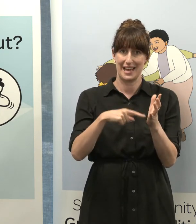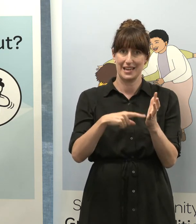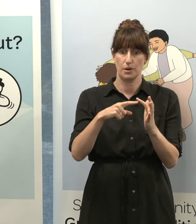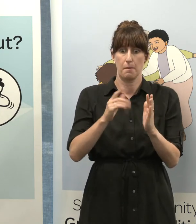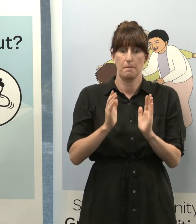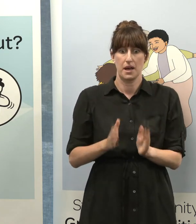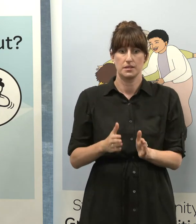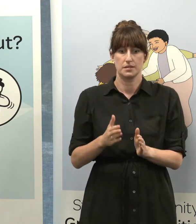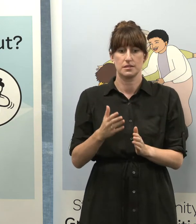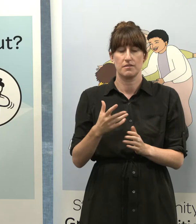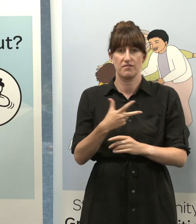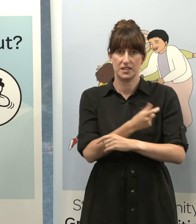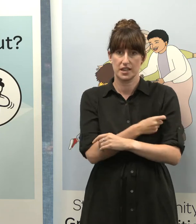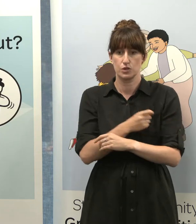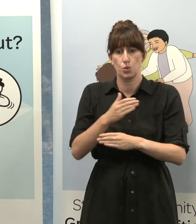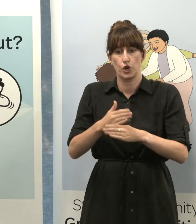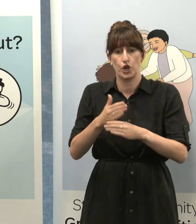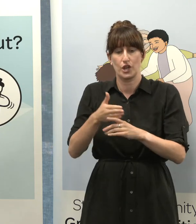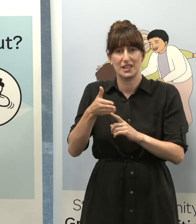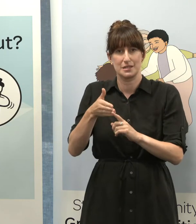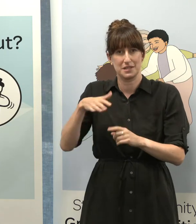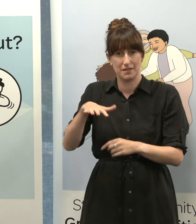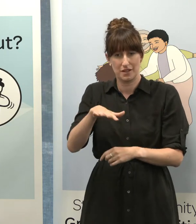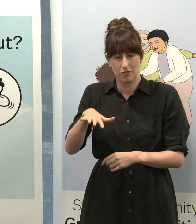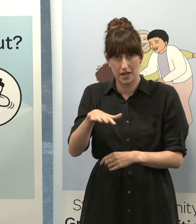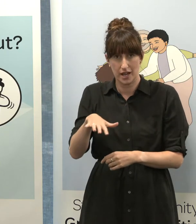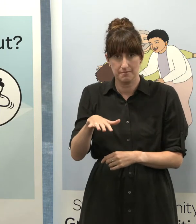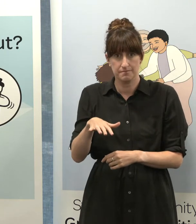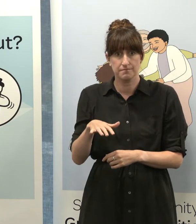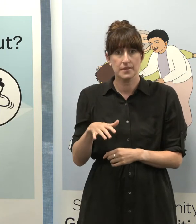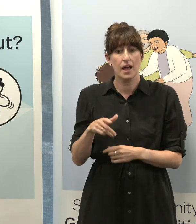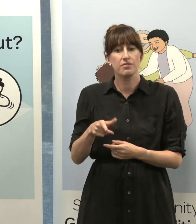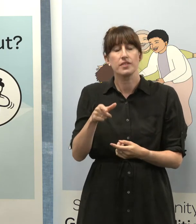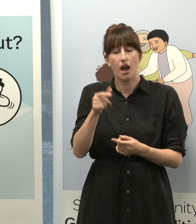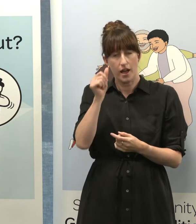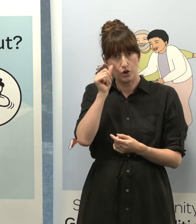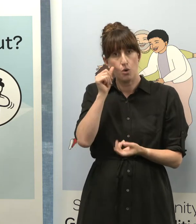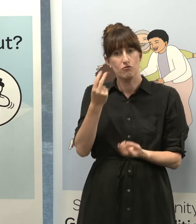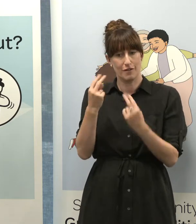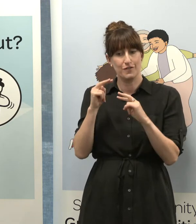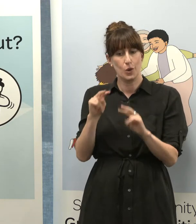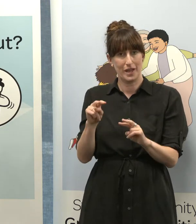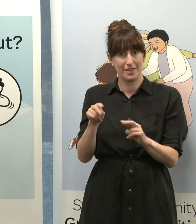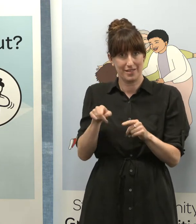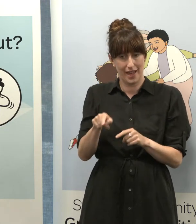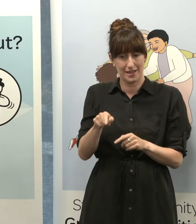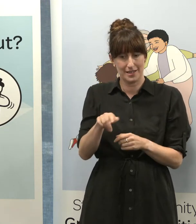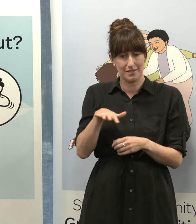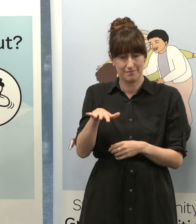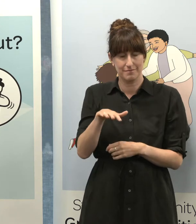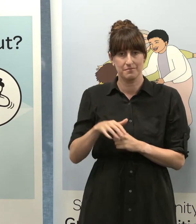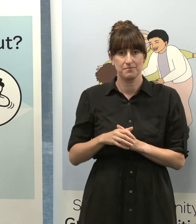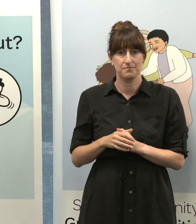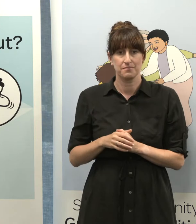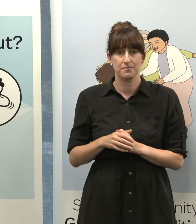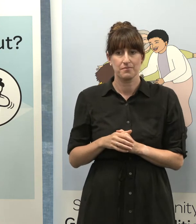something that are there at the moment and are required to be regularly reviewed and are in